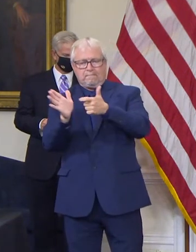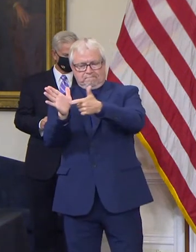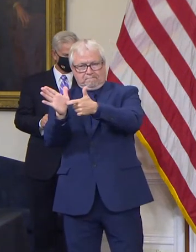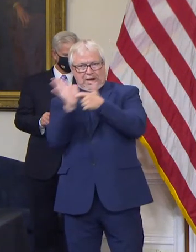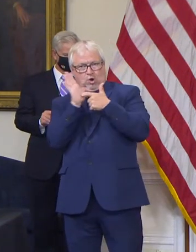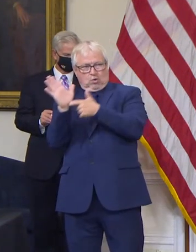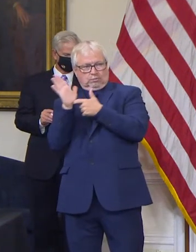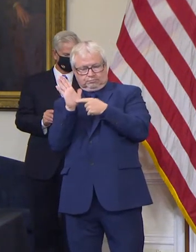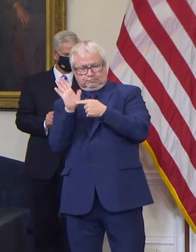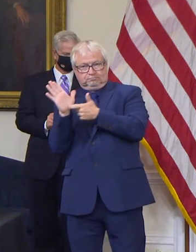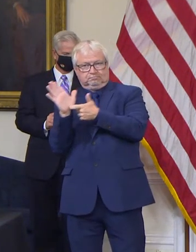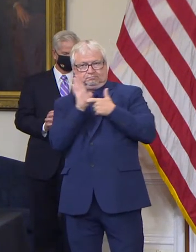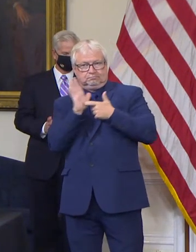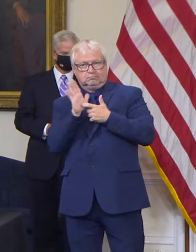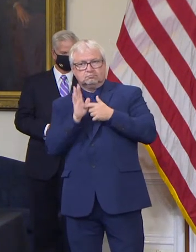(Question off mic).